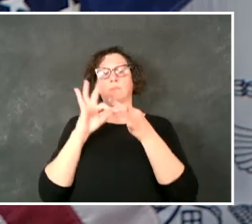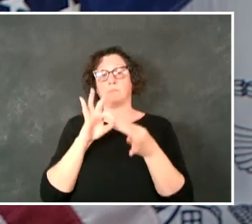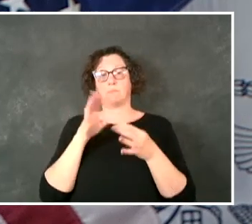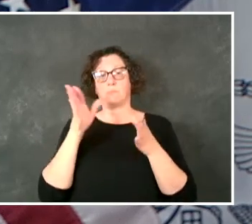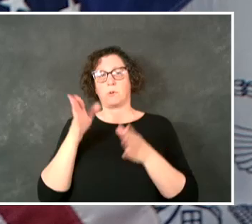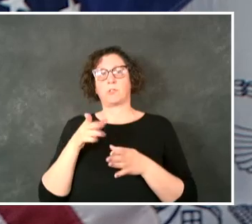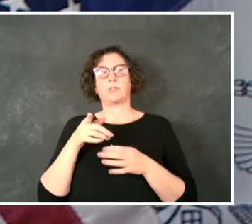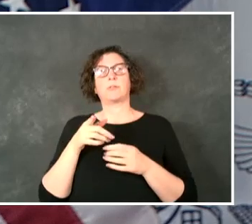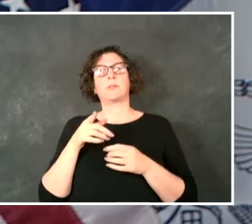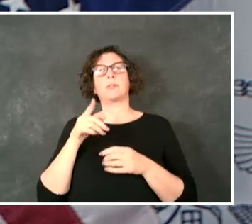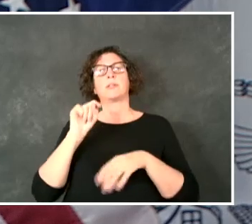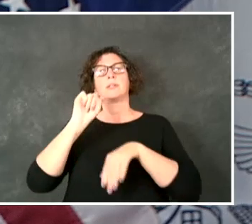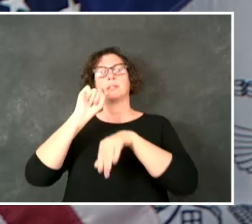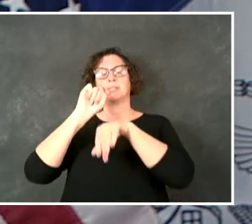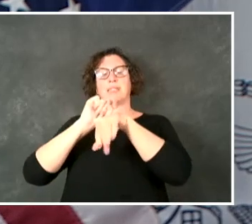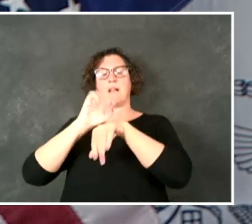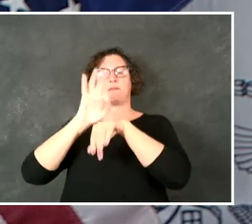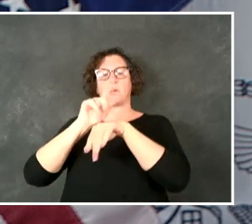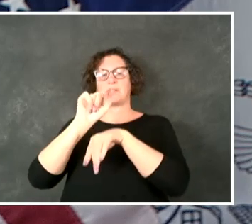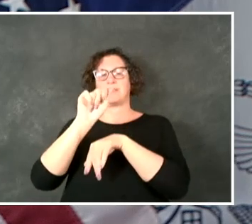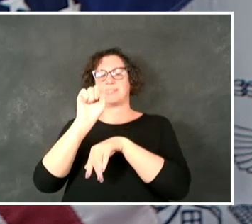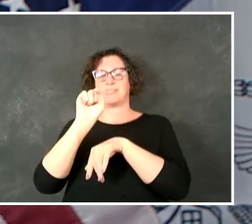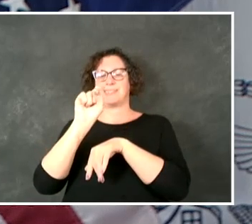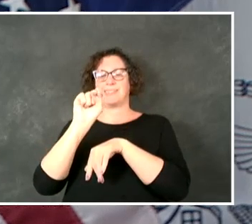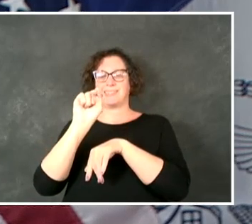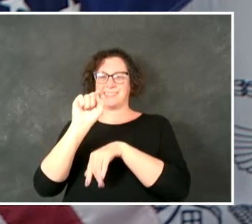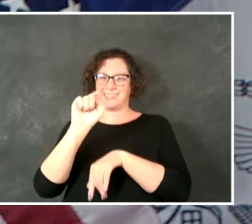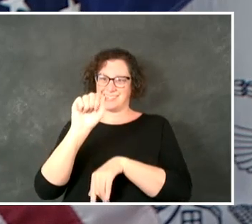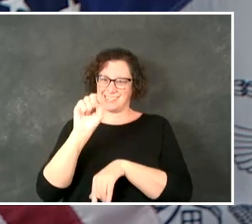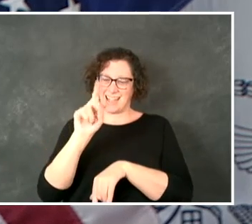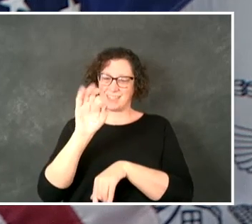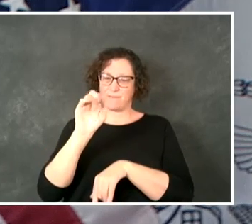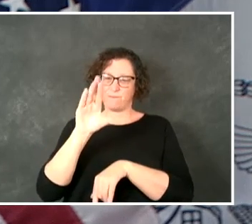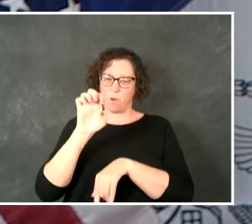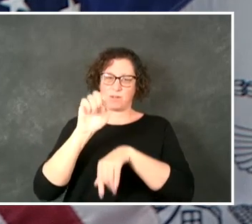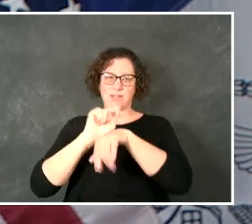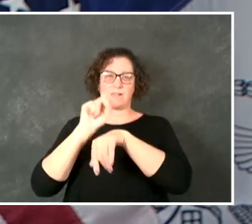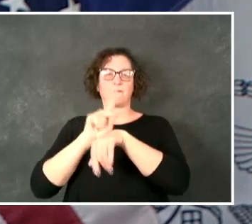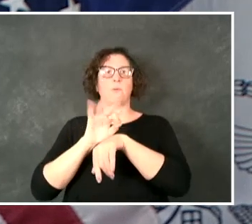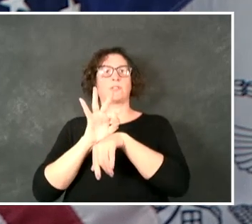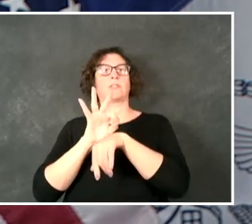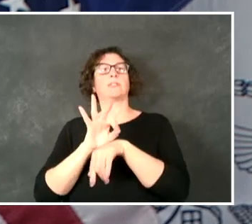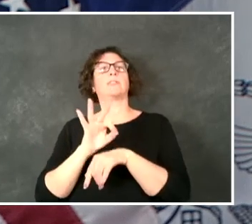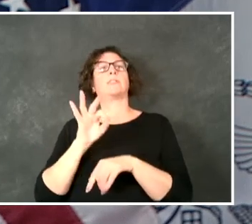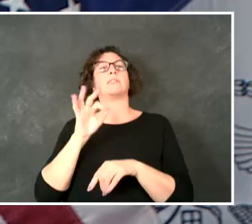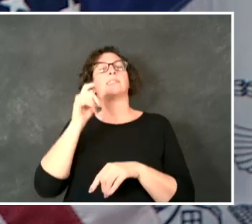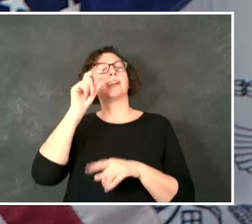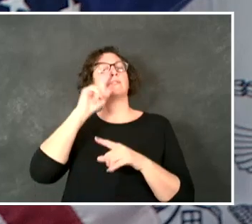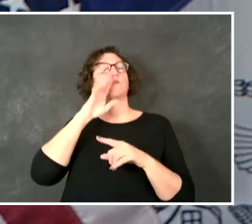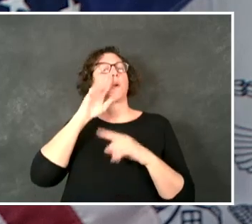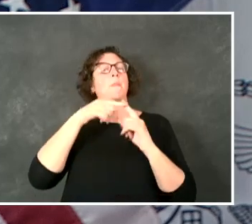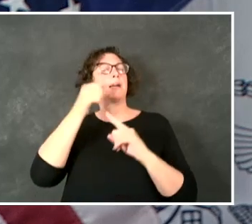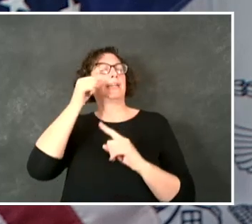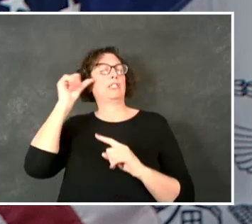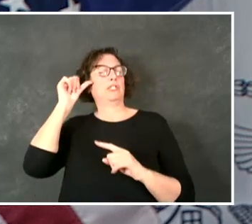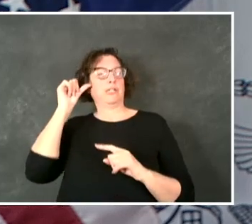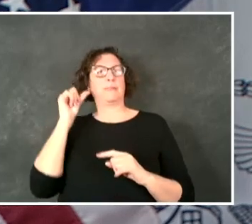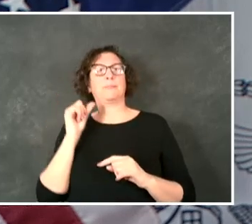PERTAINING TO THE TASK FORCES THAT YOU ANNOUNCED YESTERDAY. WILL THE CITY NOT